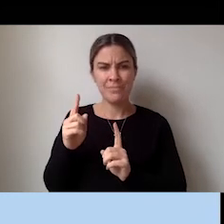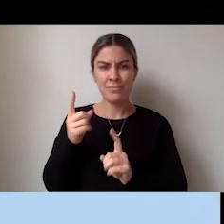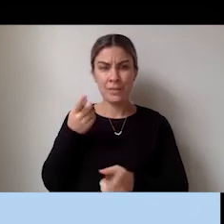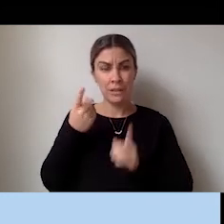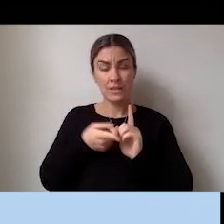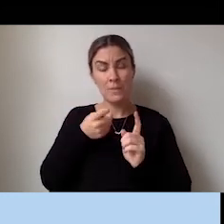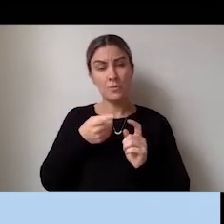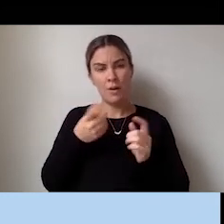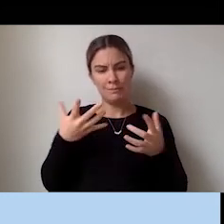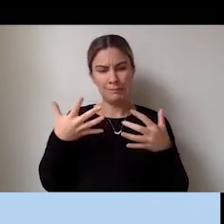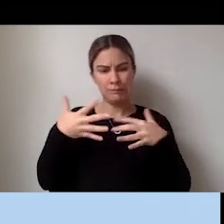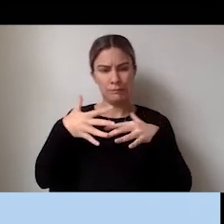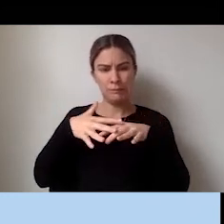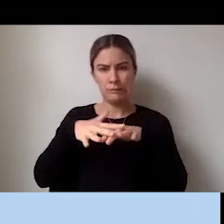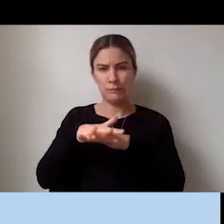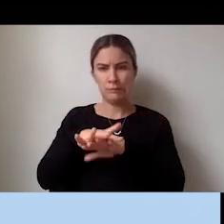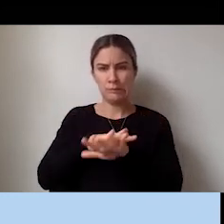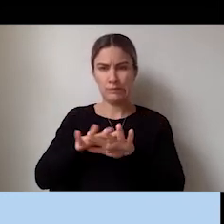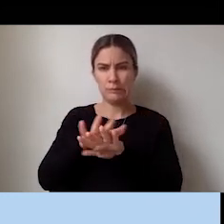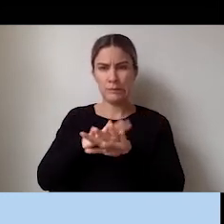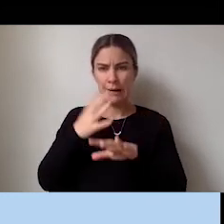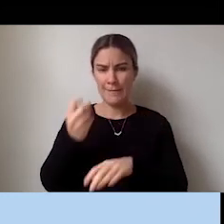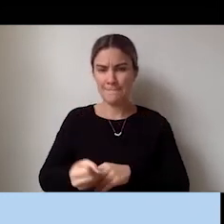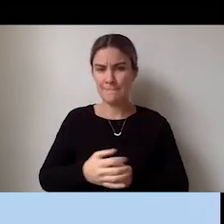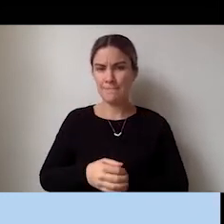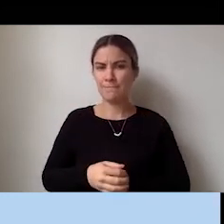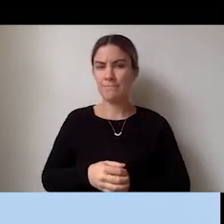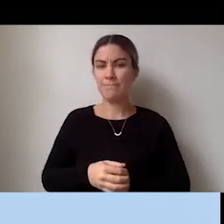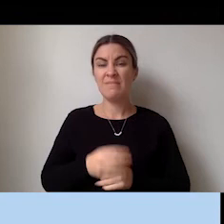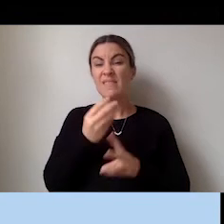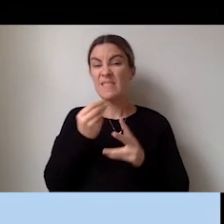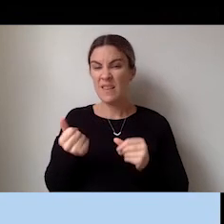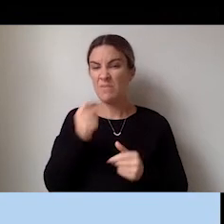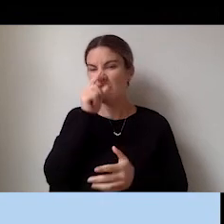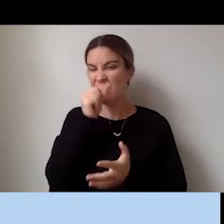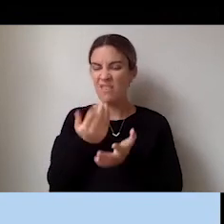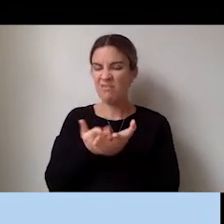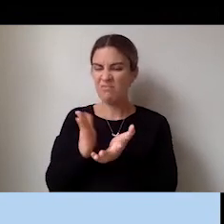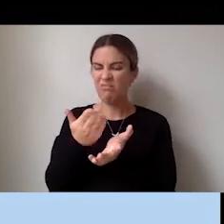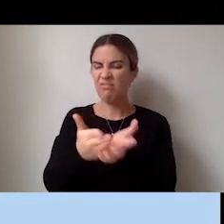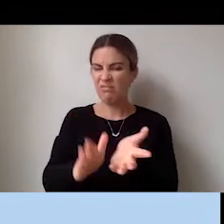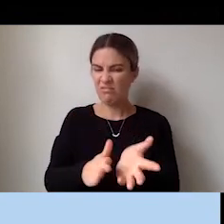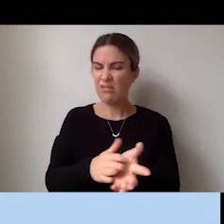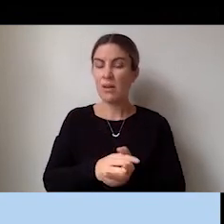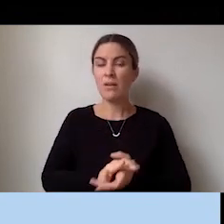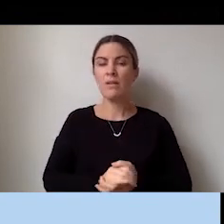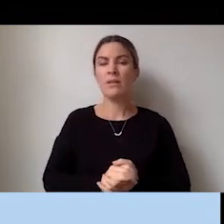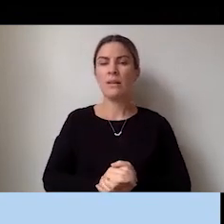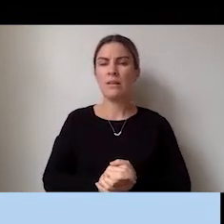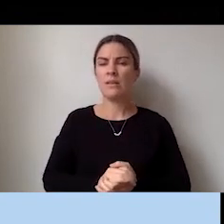And some of them - some of them can go, some of them we don't need. But some of them are actually - you know, very